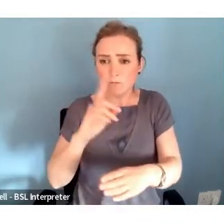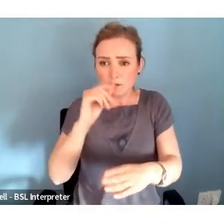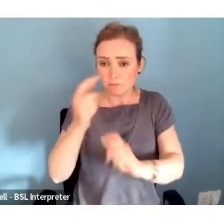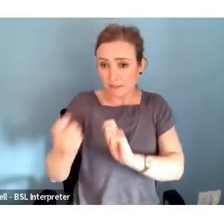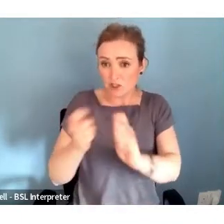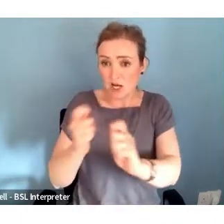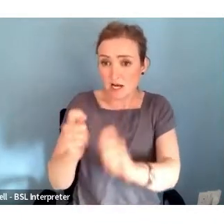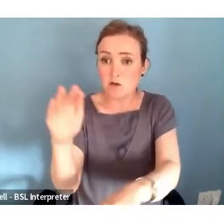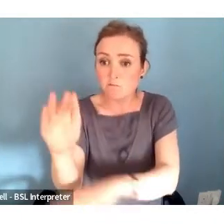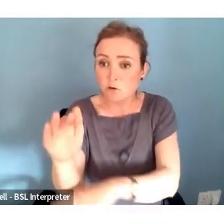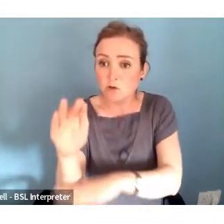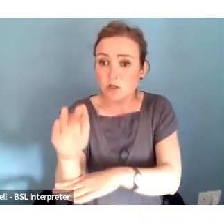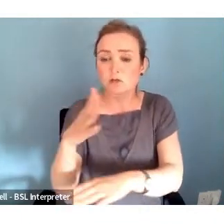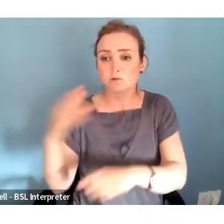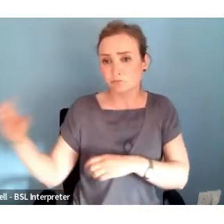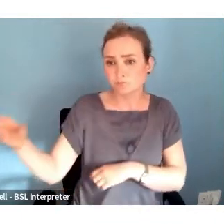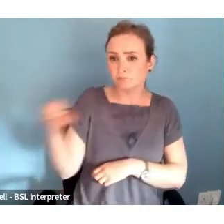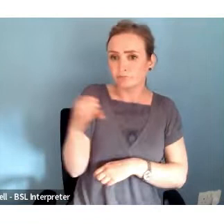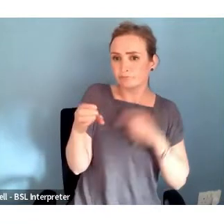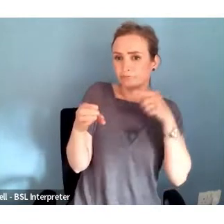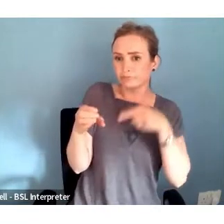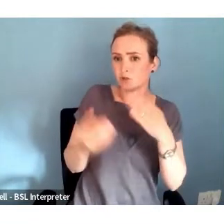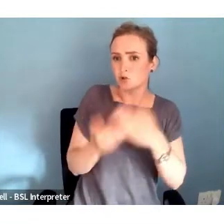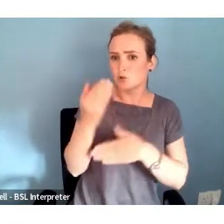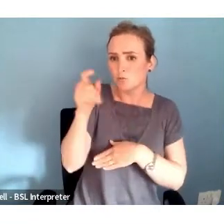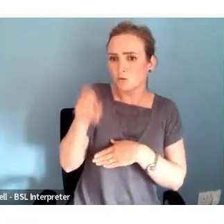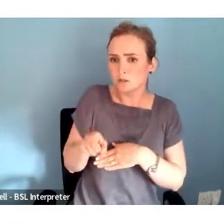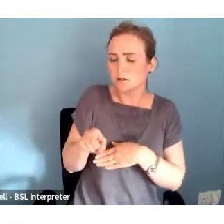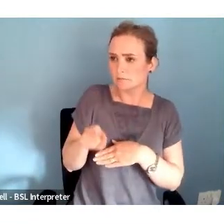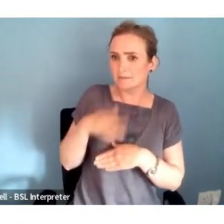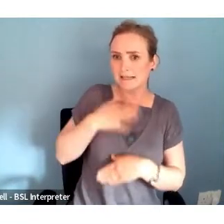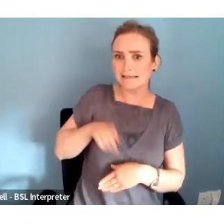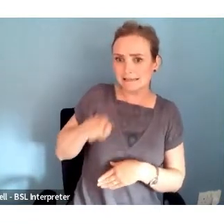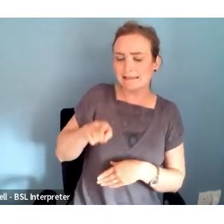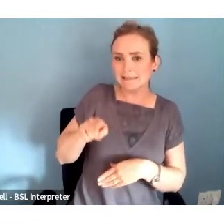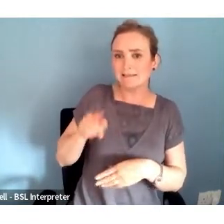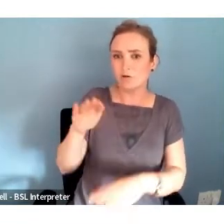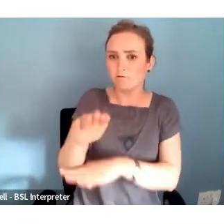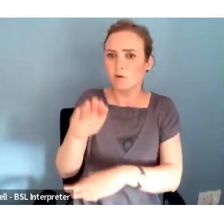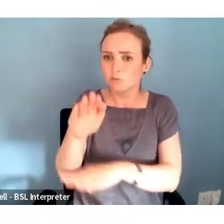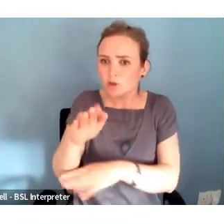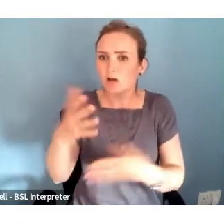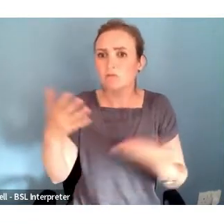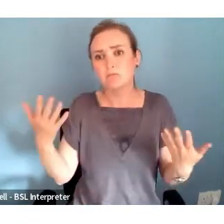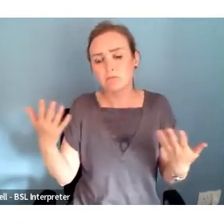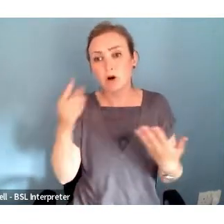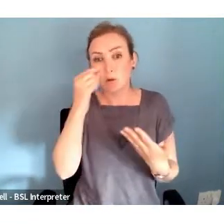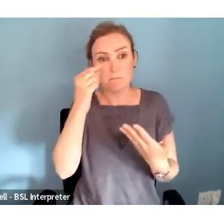organisation will be future-of prude for things that we will need come ing up, whether technological advances